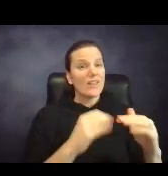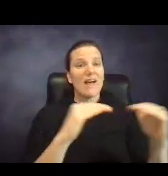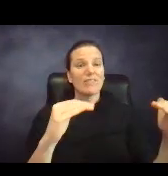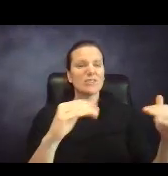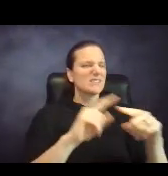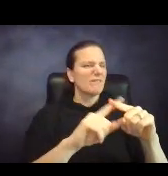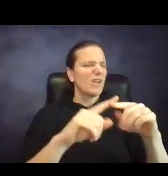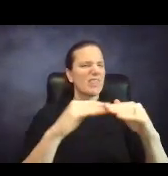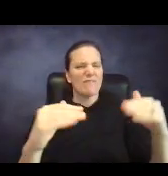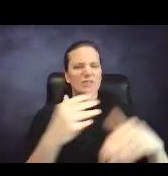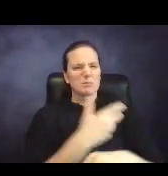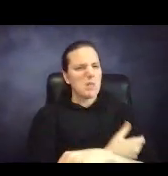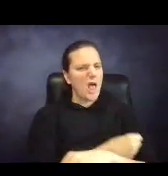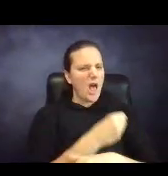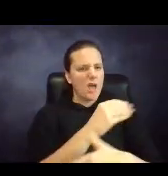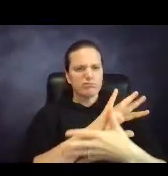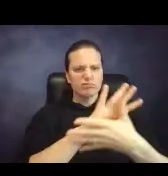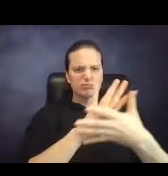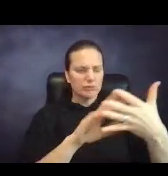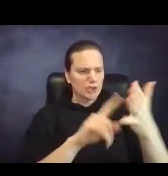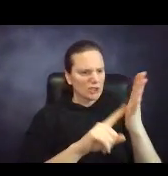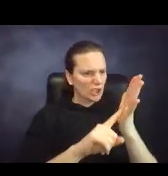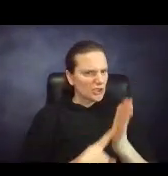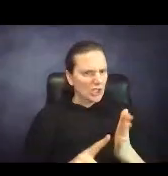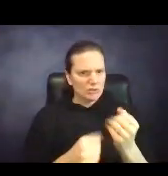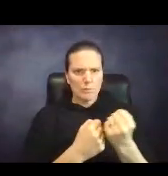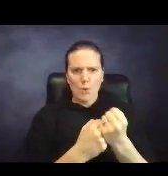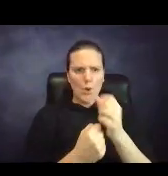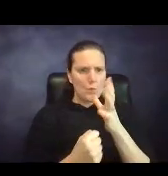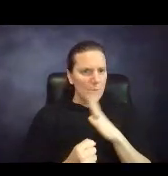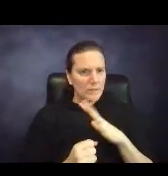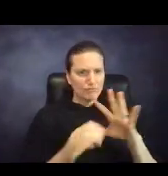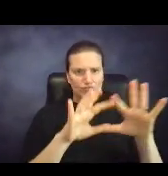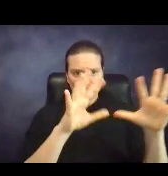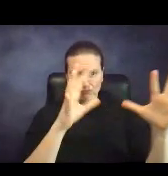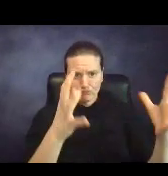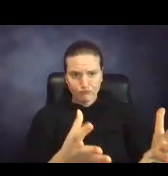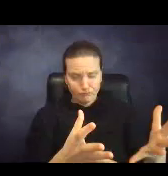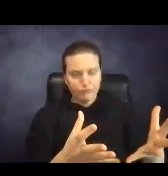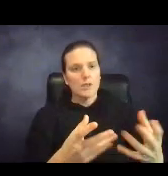and supporting women in those realms as well as providing hormone replacement therapy,